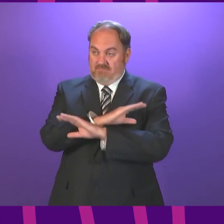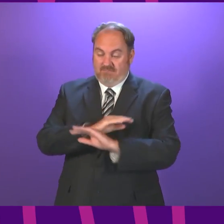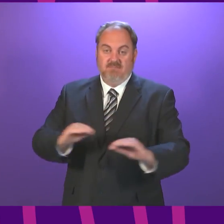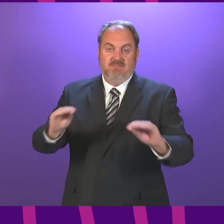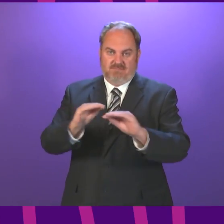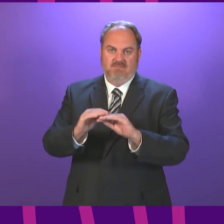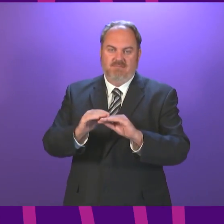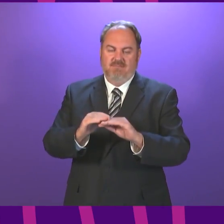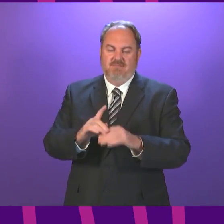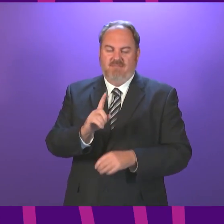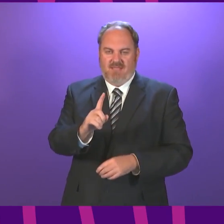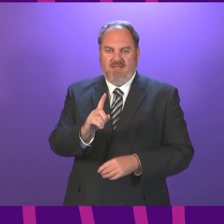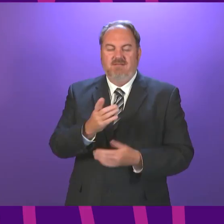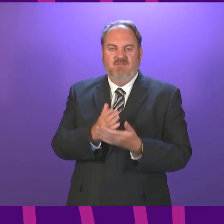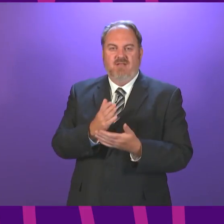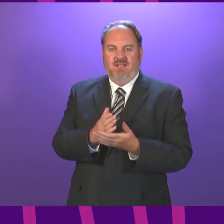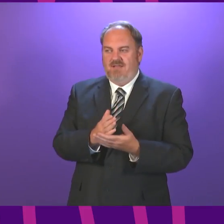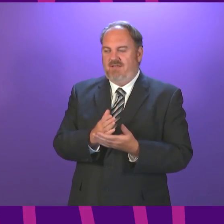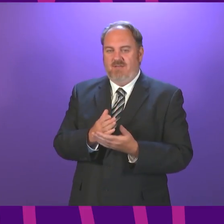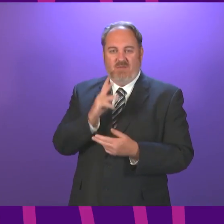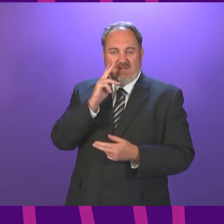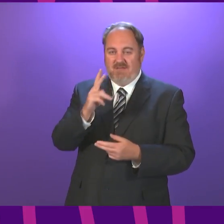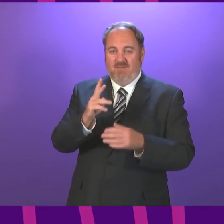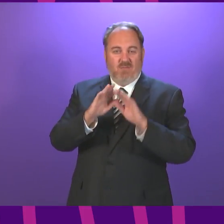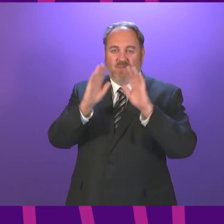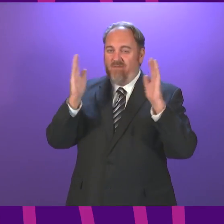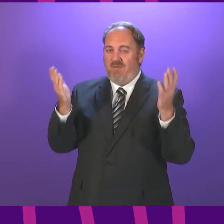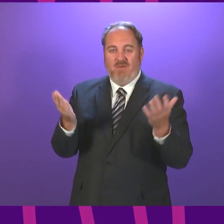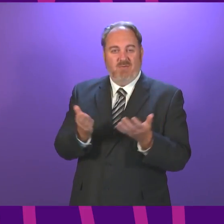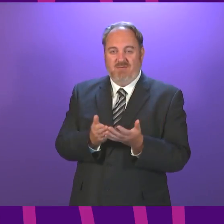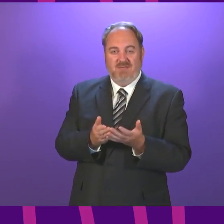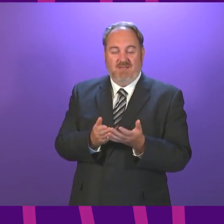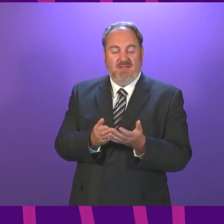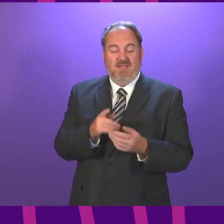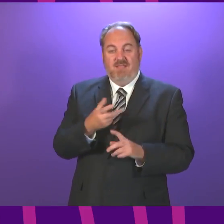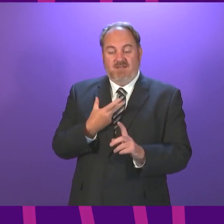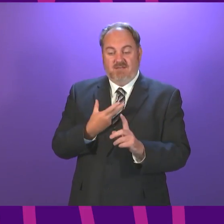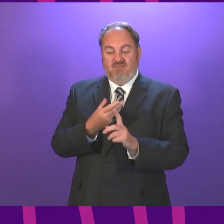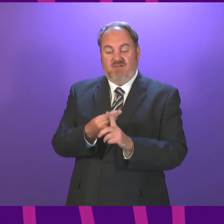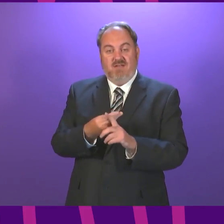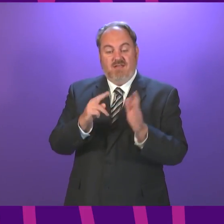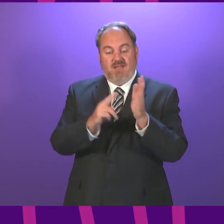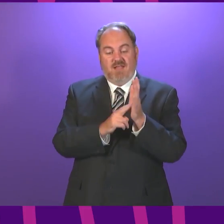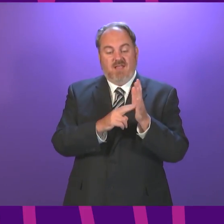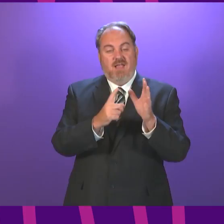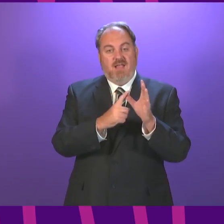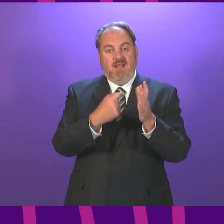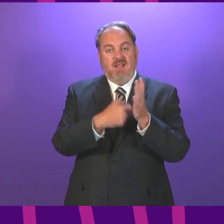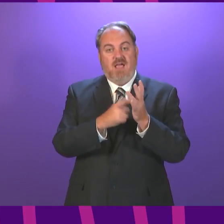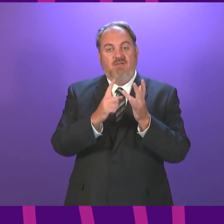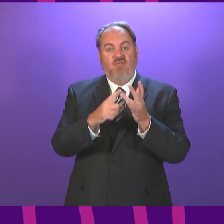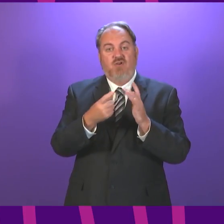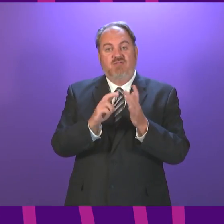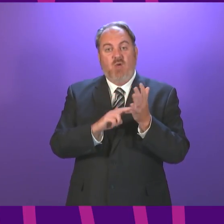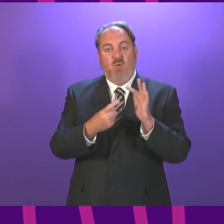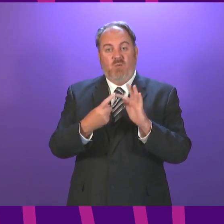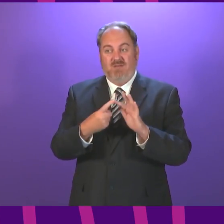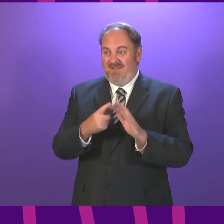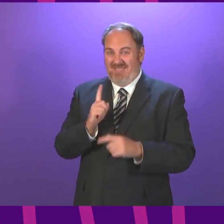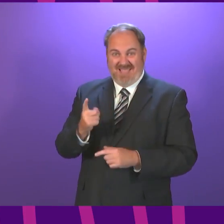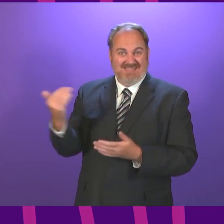The evidence from across the world will show that naloxone can save lives. As a serving